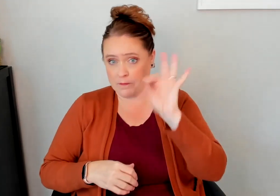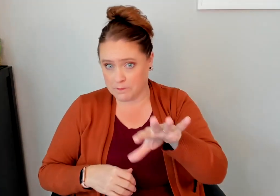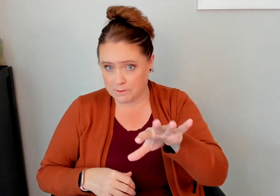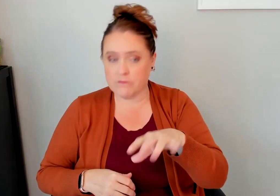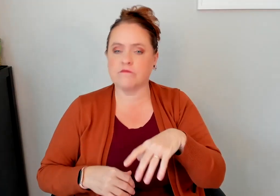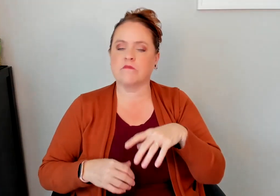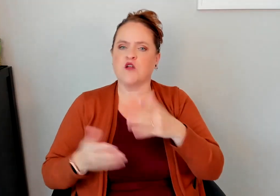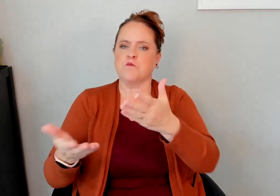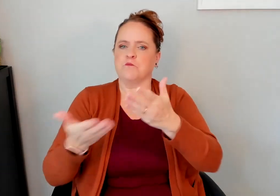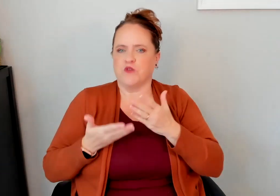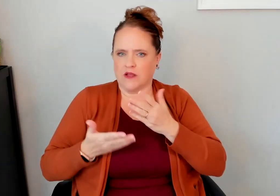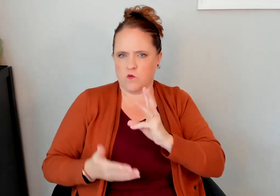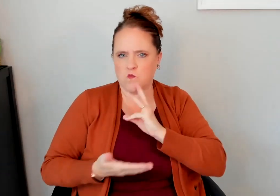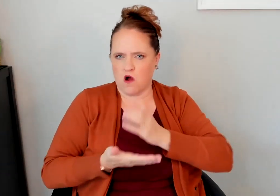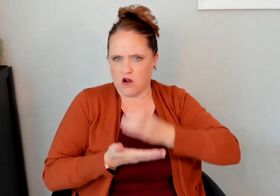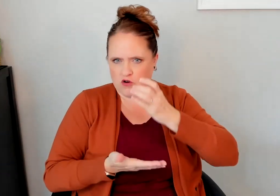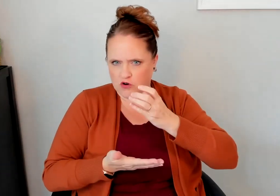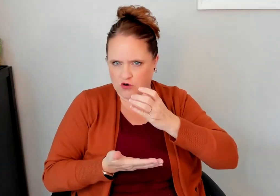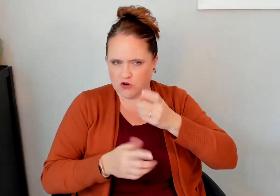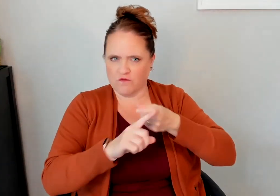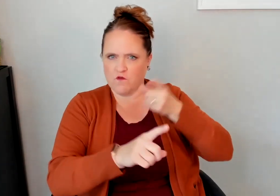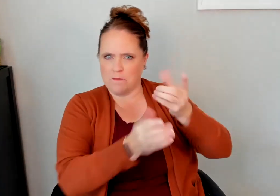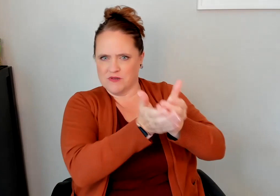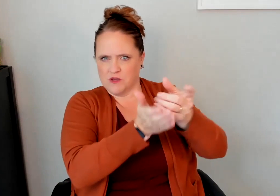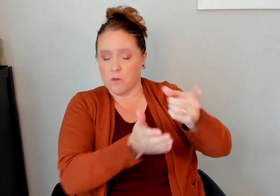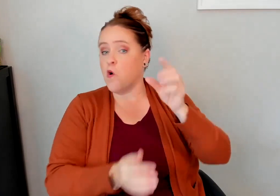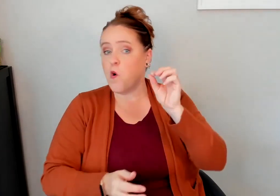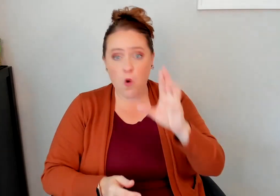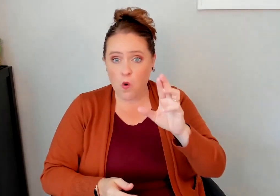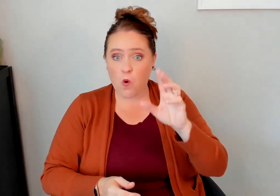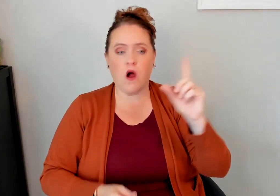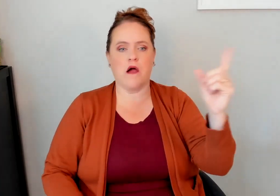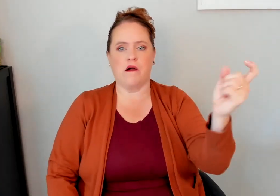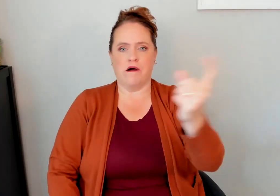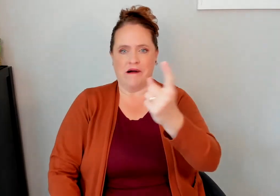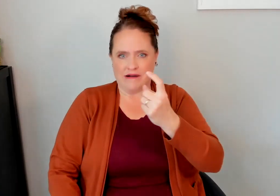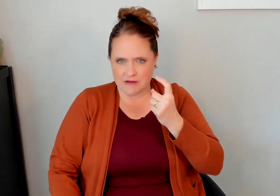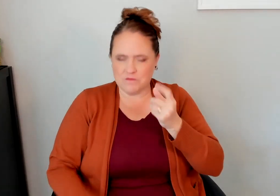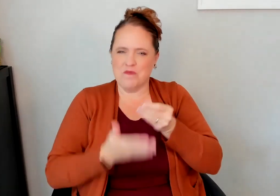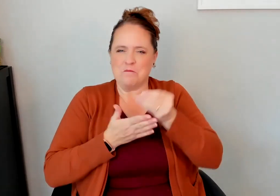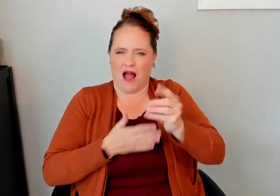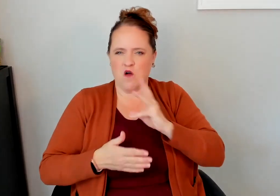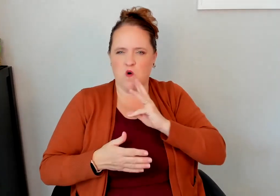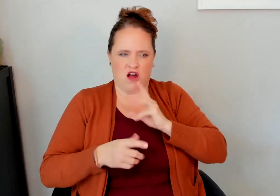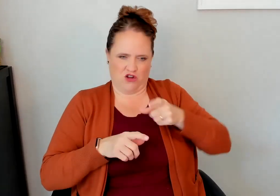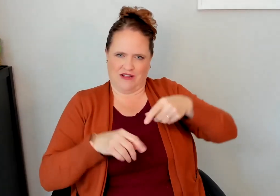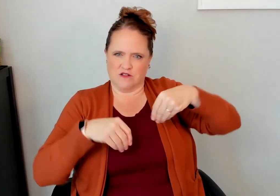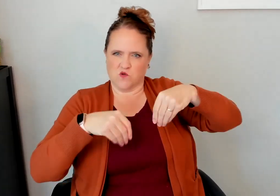my hot tip for you is bring a water bottle from the ship or first thing when you get to the shops